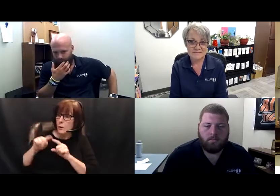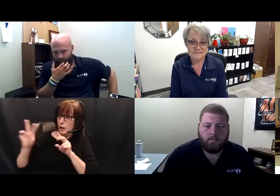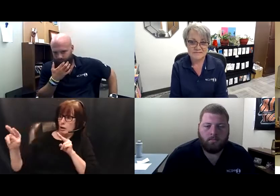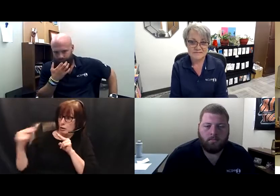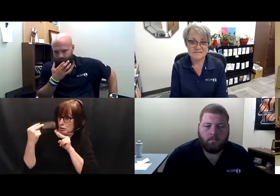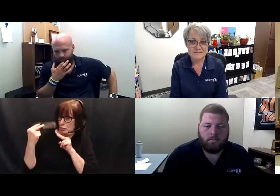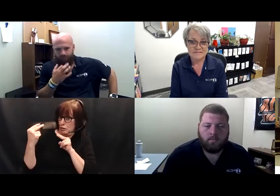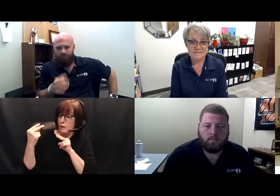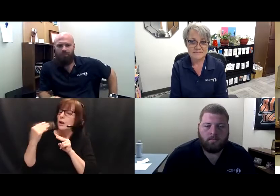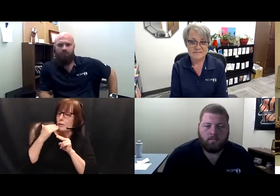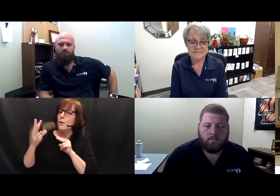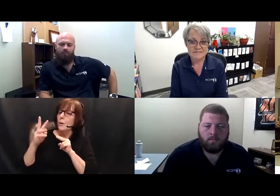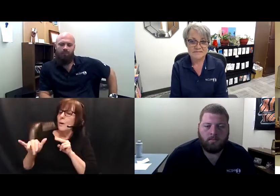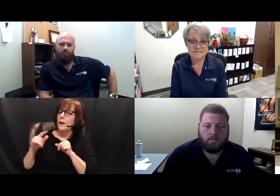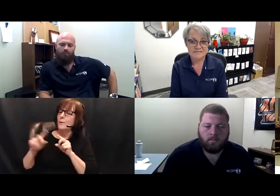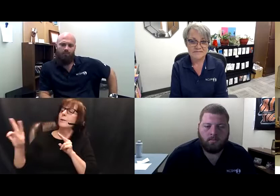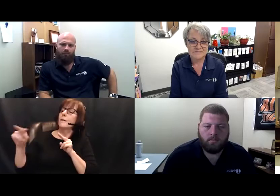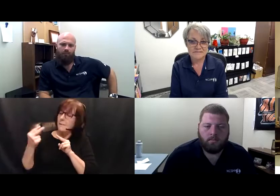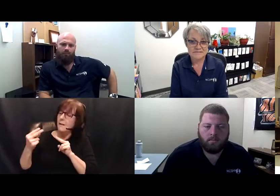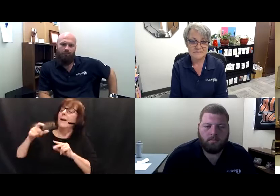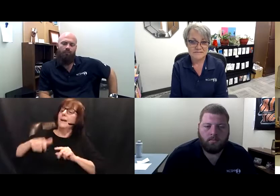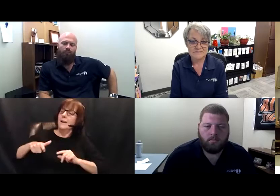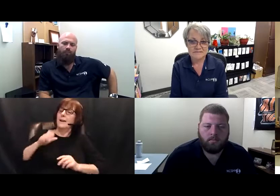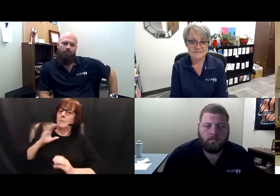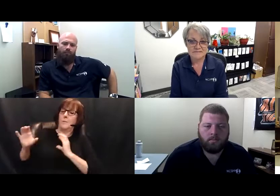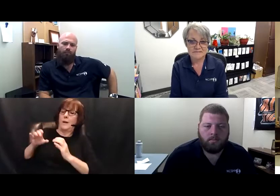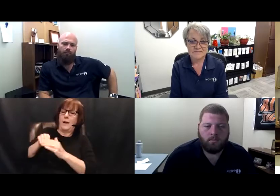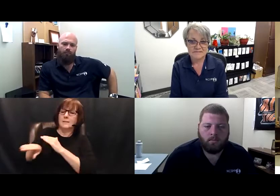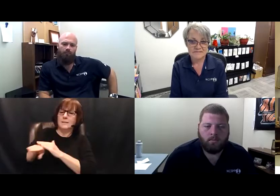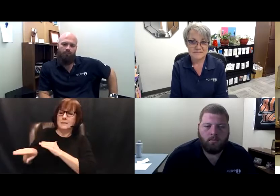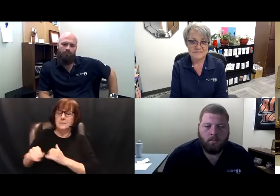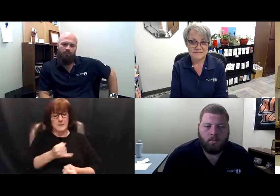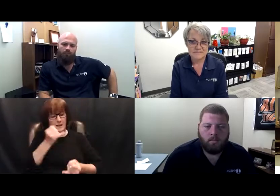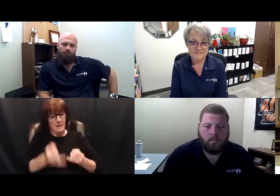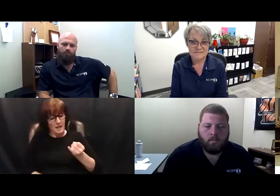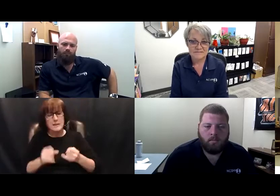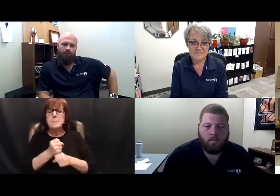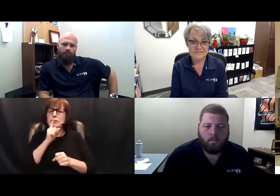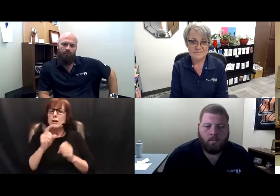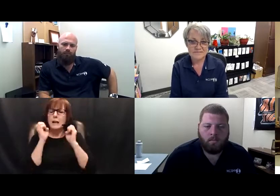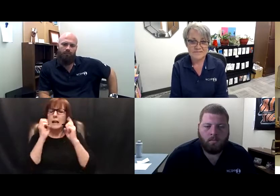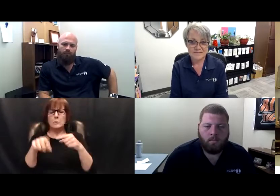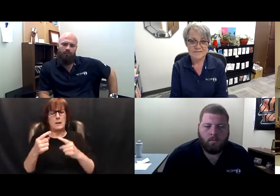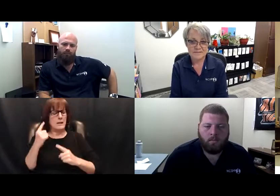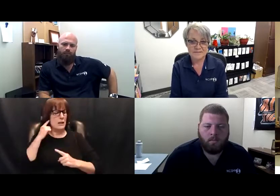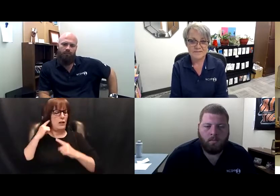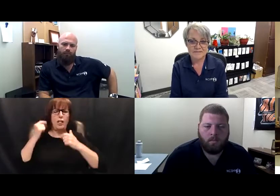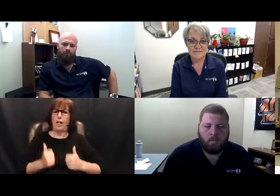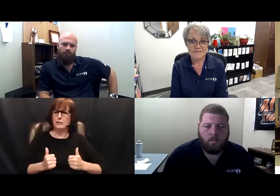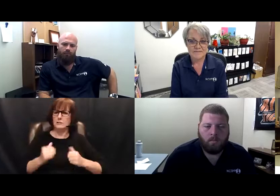to get them back to where you need them. Lastly be sure to educate them about hearing loss by giving your family a better